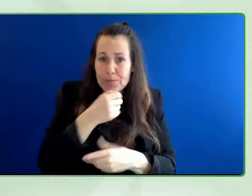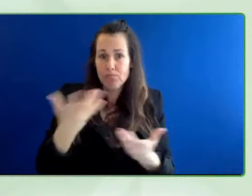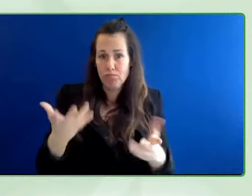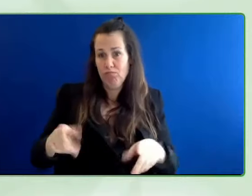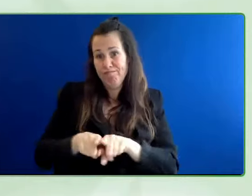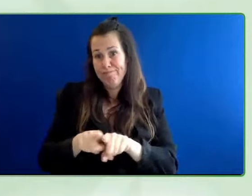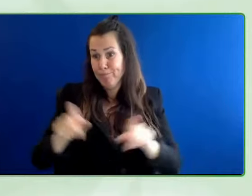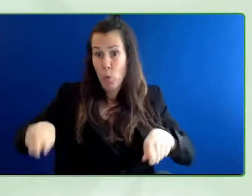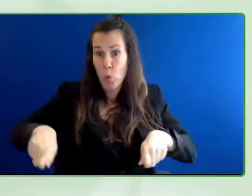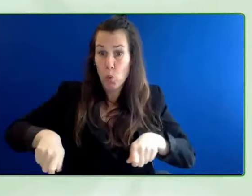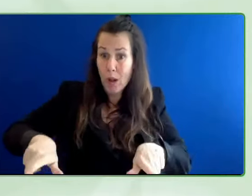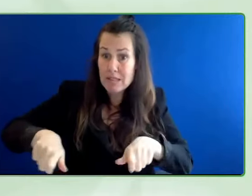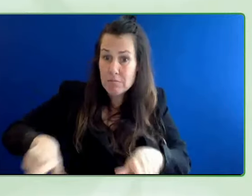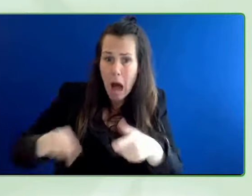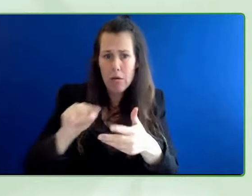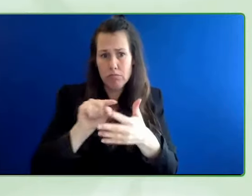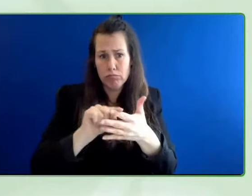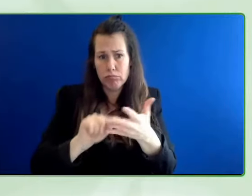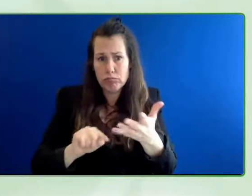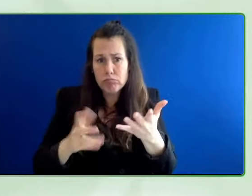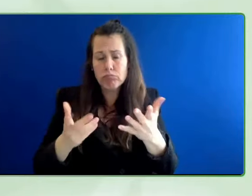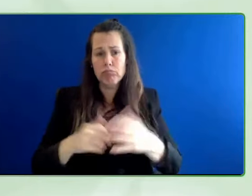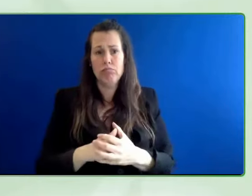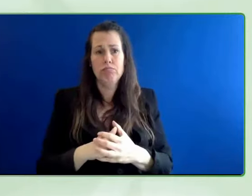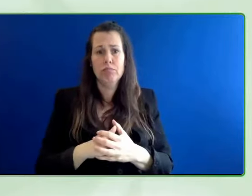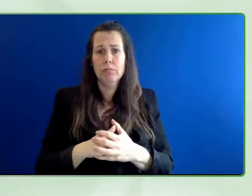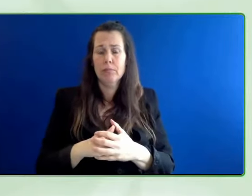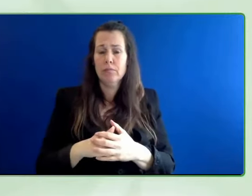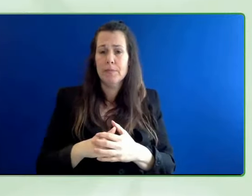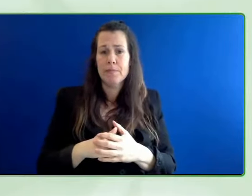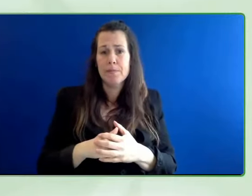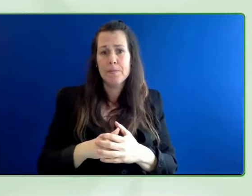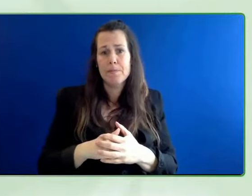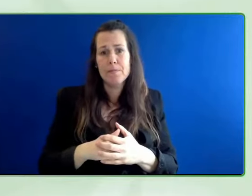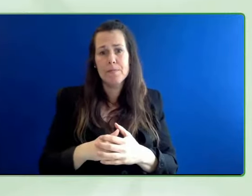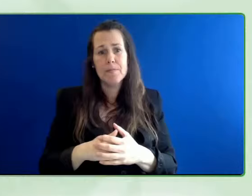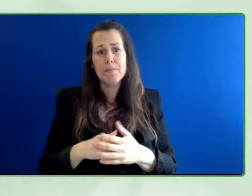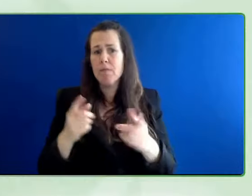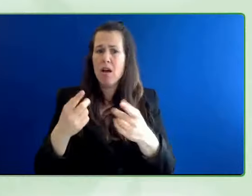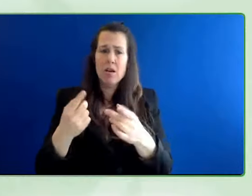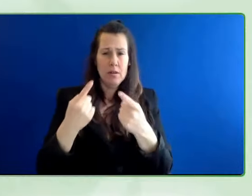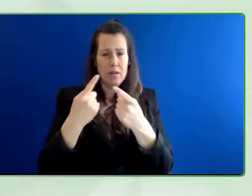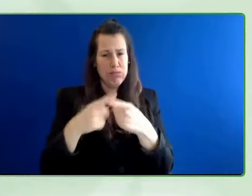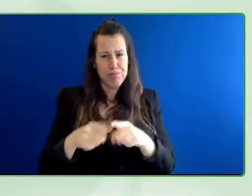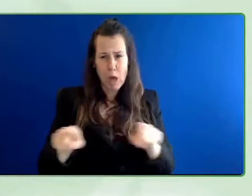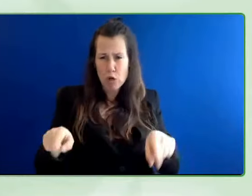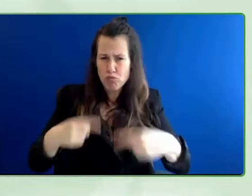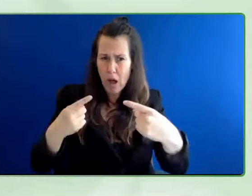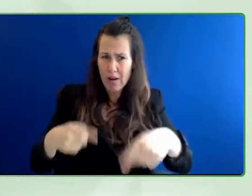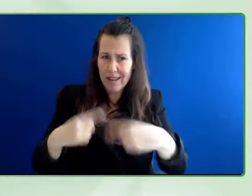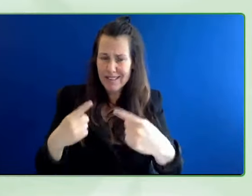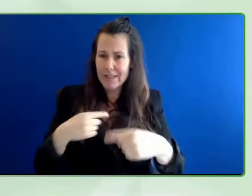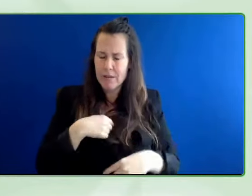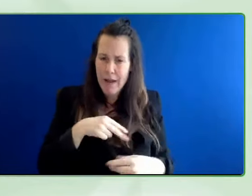For example we have huge demand from disability or leprosy affected people.